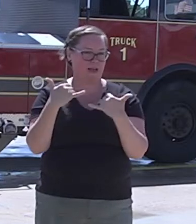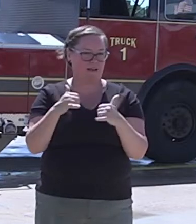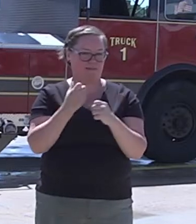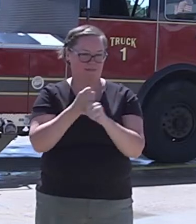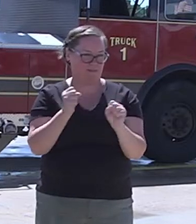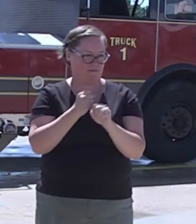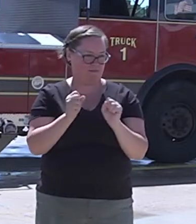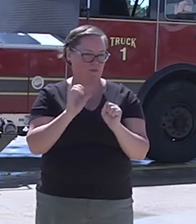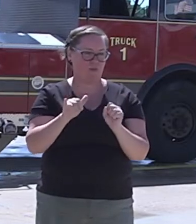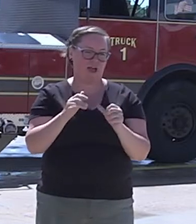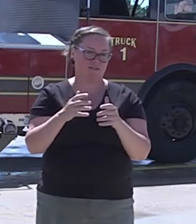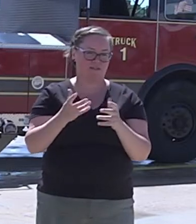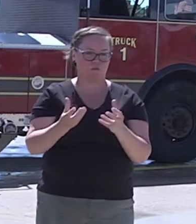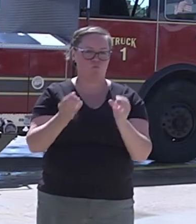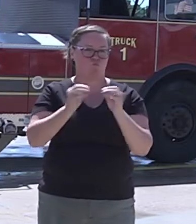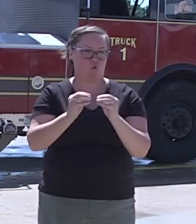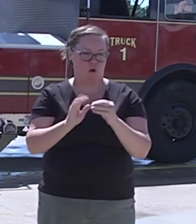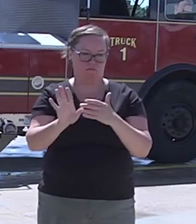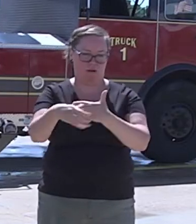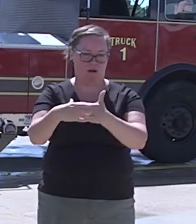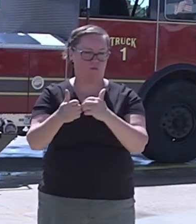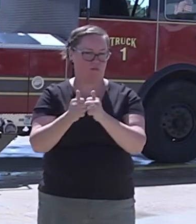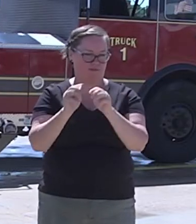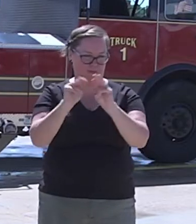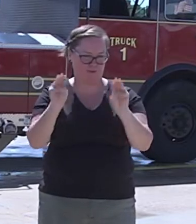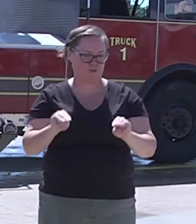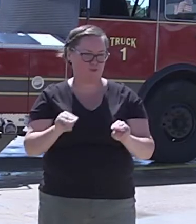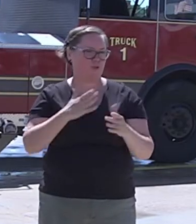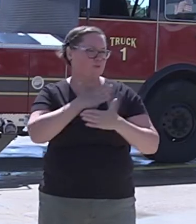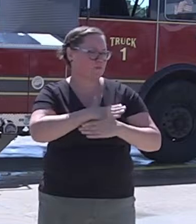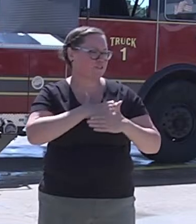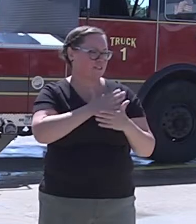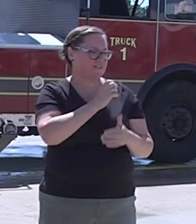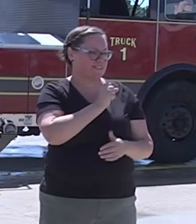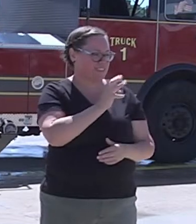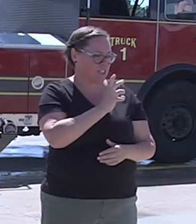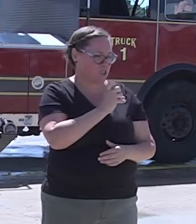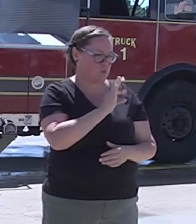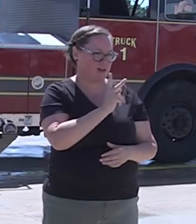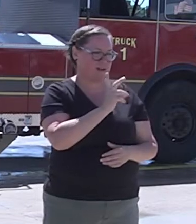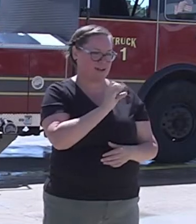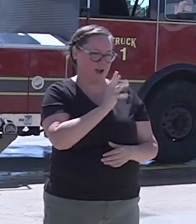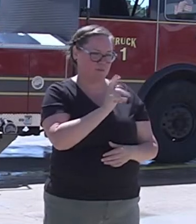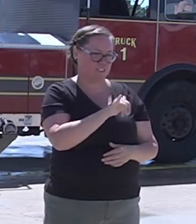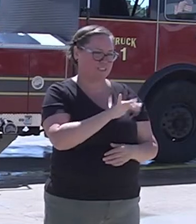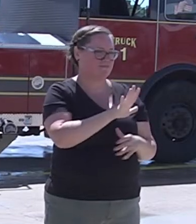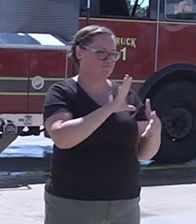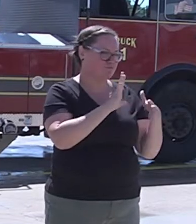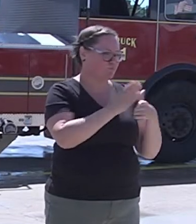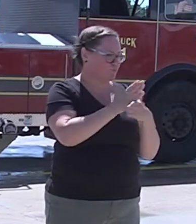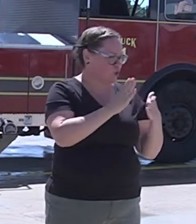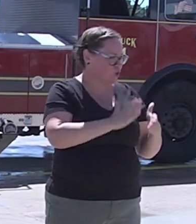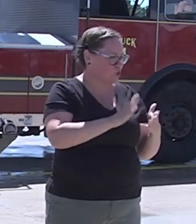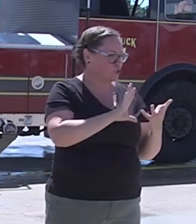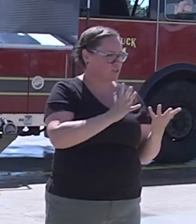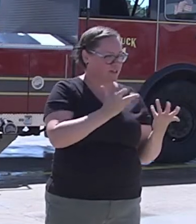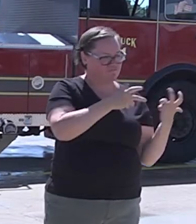partners at cedrick County for continuing uh to have these attractions that make Witchita truly